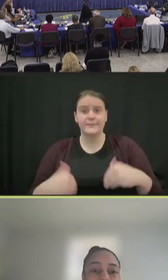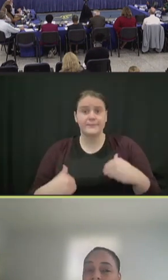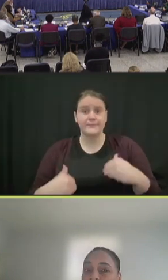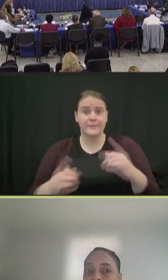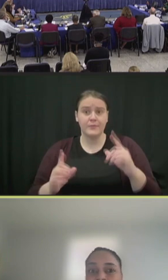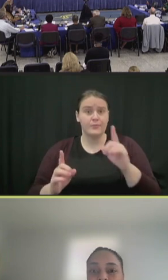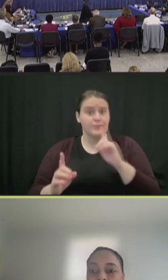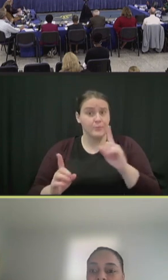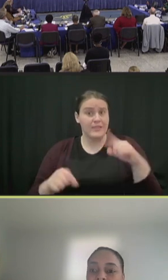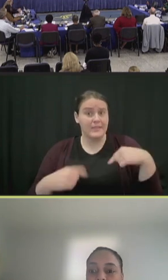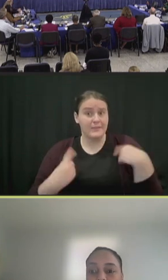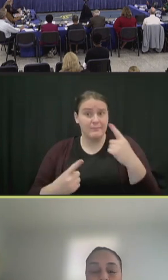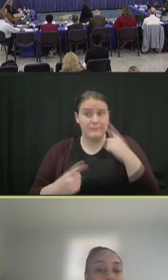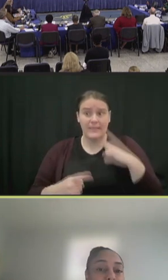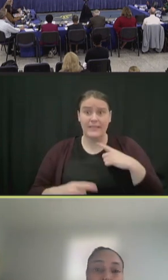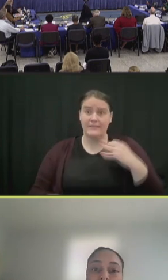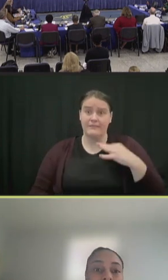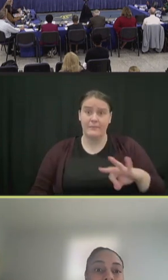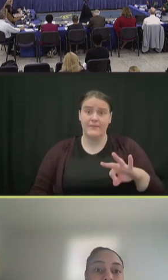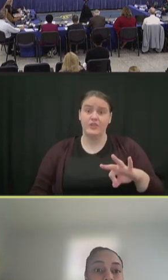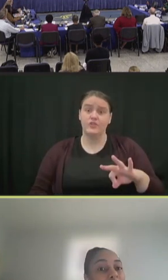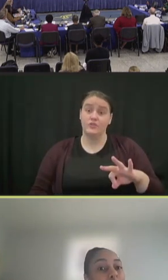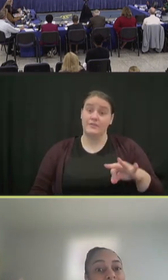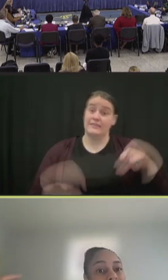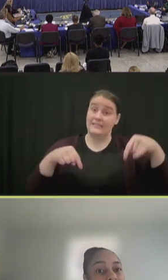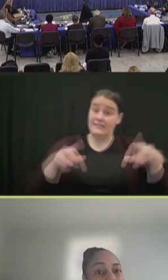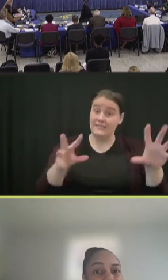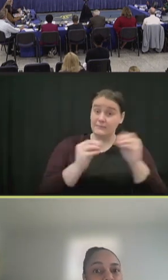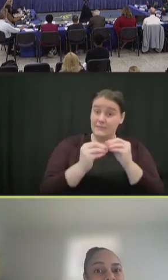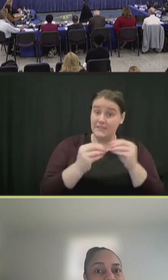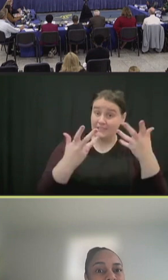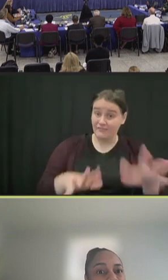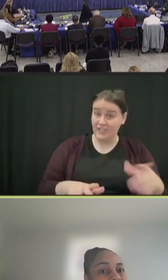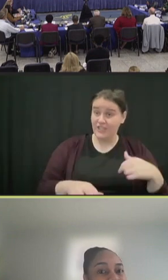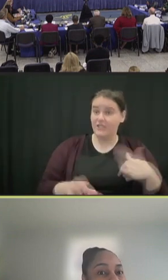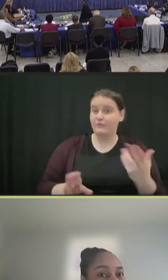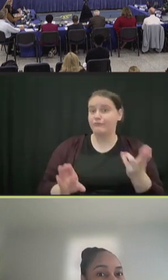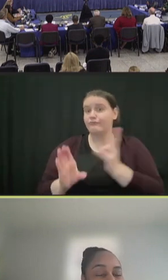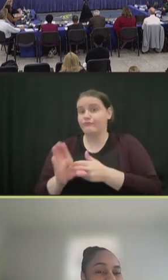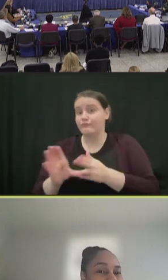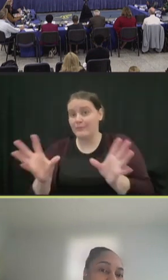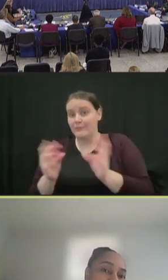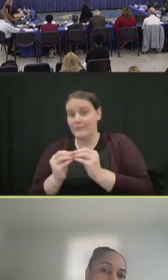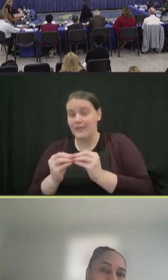I have a learning lunch with the Coalition for Trust in Health & Science just to talk about